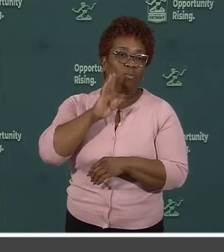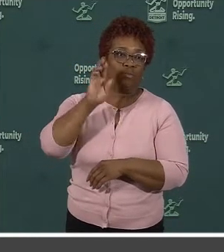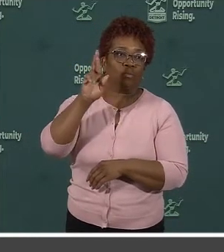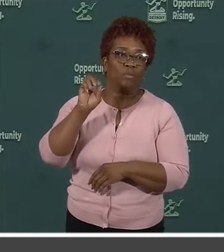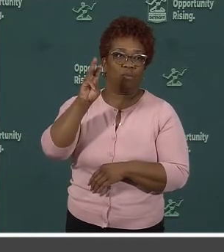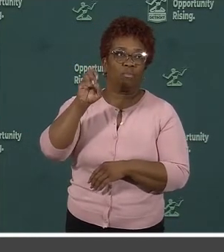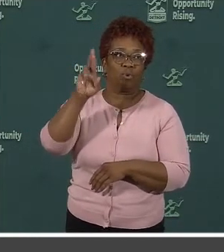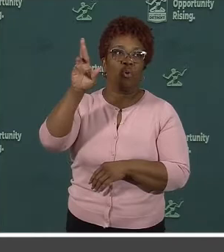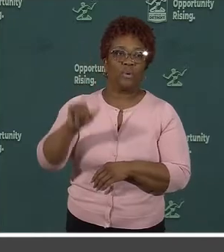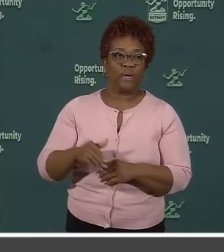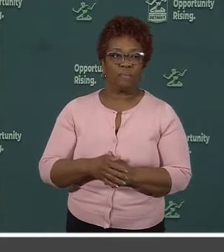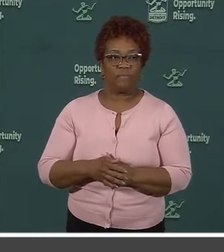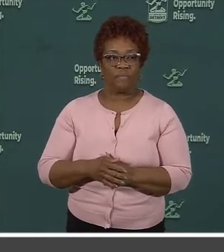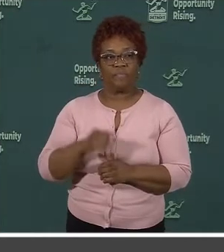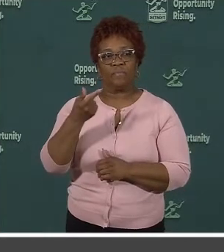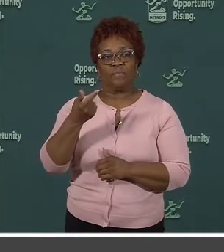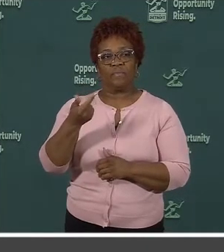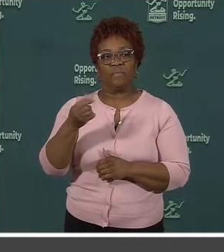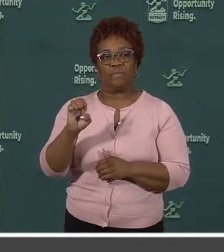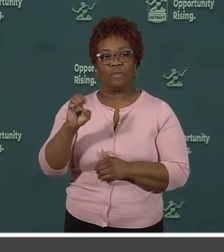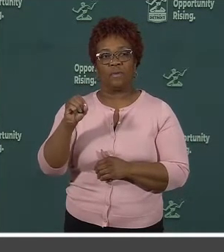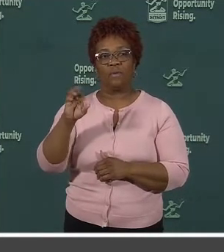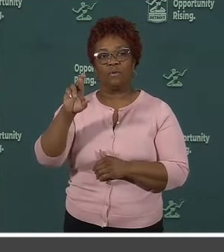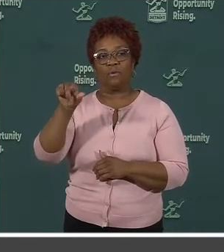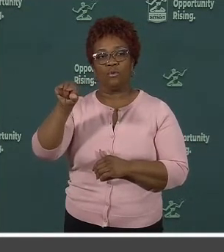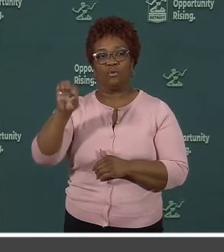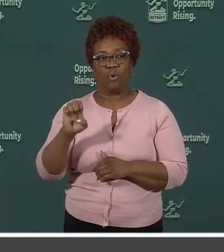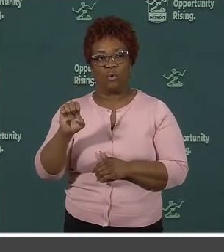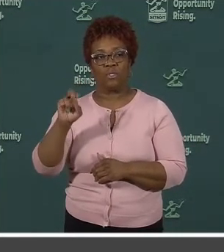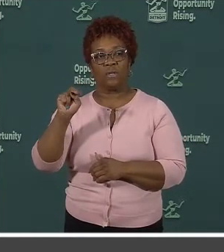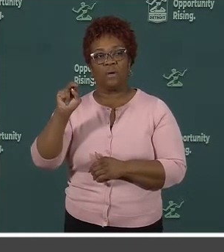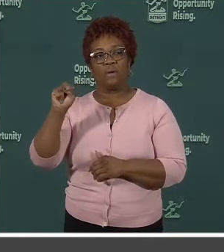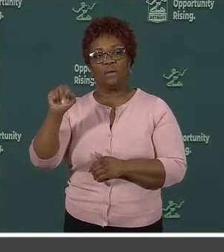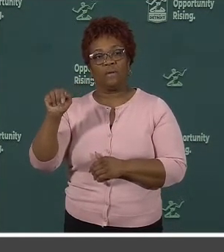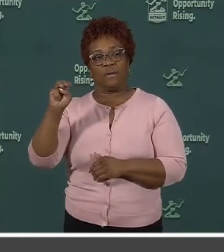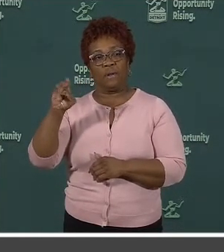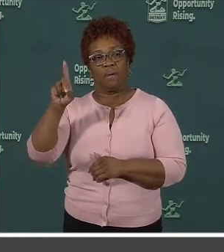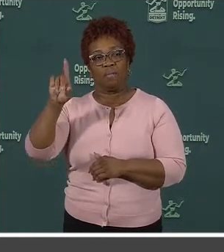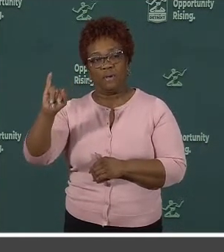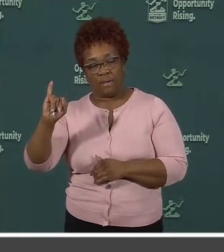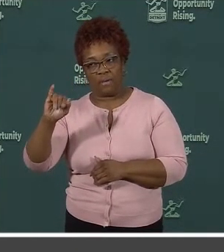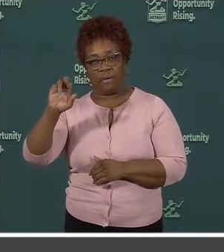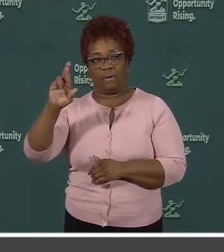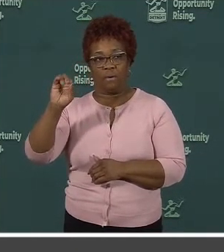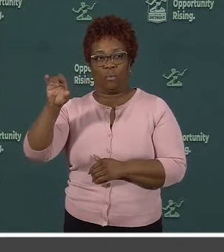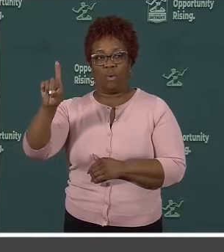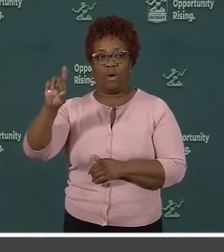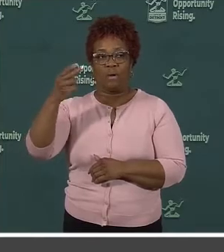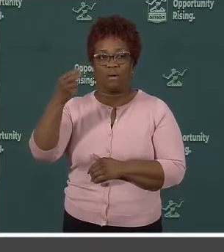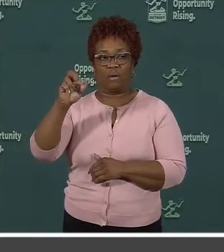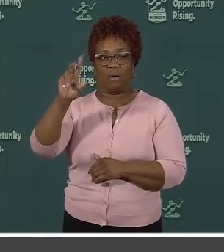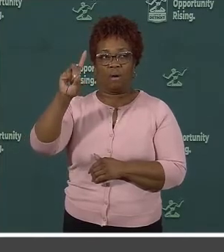GEORGE NNAMDI AND ROD HARDIMAN ARE BUILDING THIS BEAUTIFUL APARTMENT COMPLEX ON GRAND RIVER AND HAVE JUST STARTED